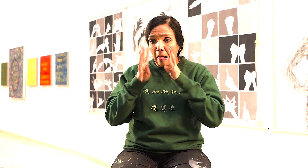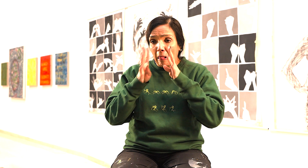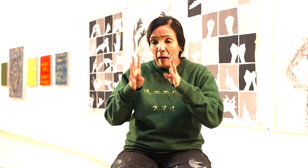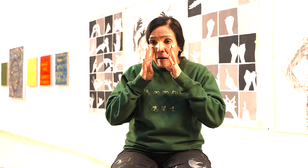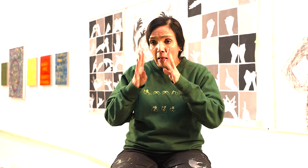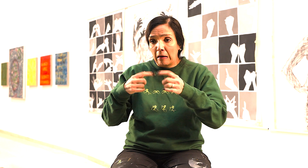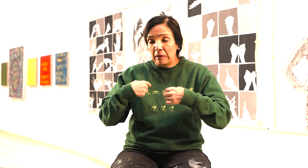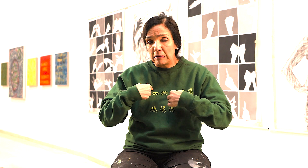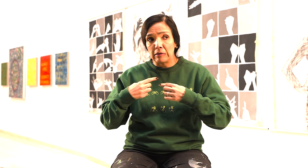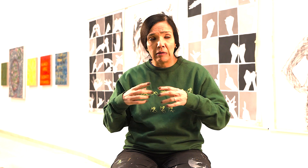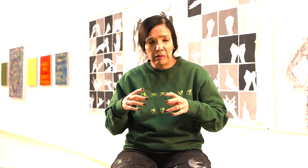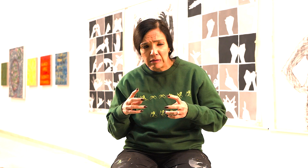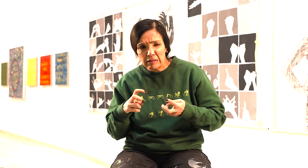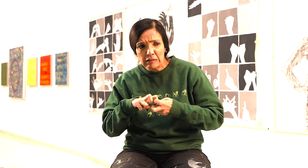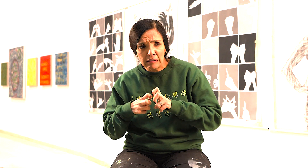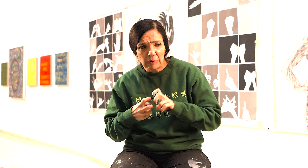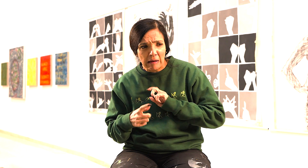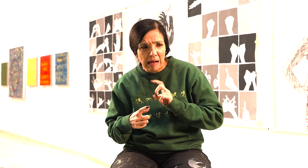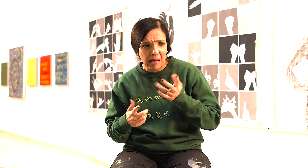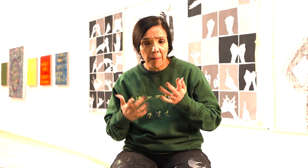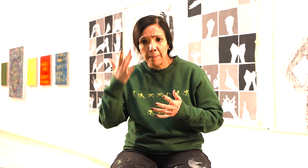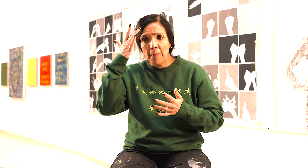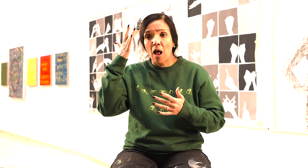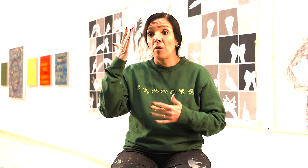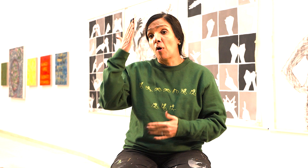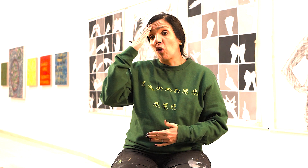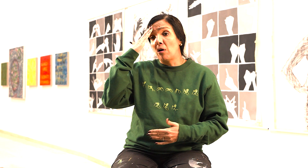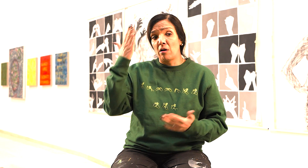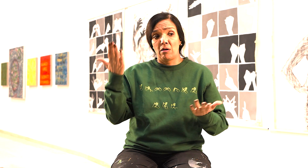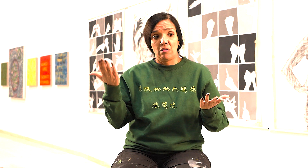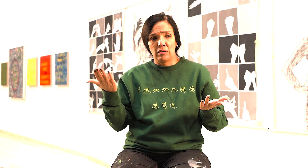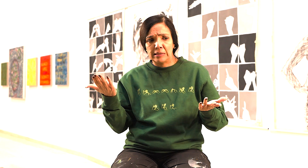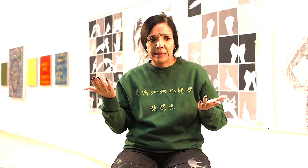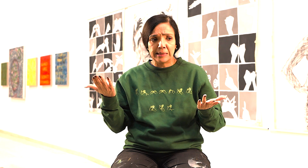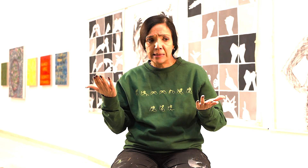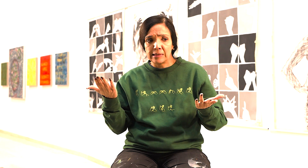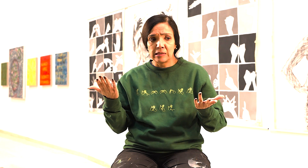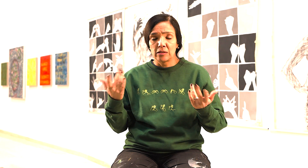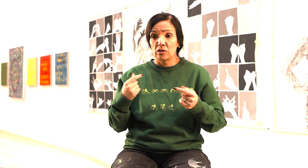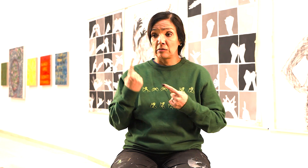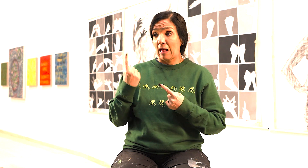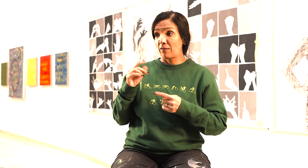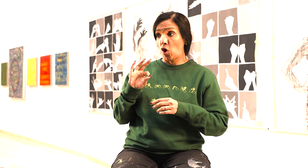after seeing me regularly crying and having problems, my mom...